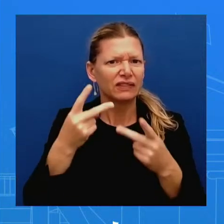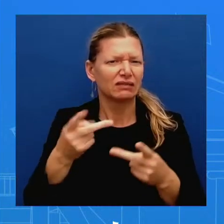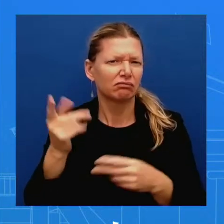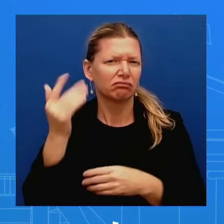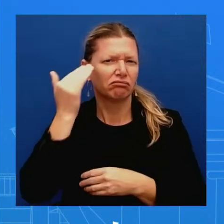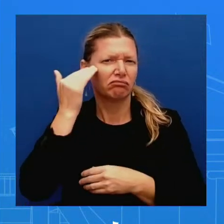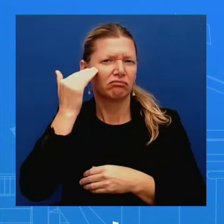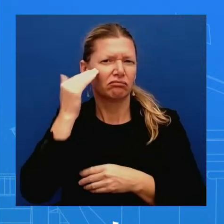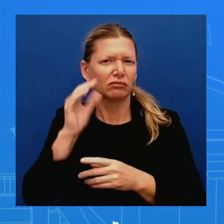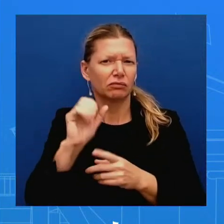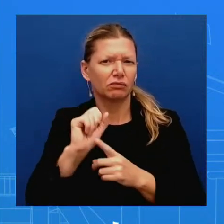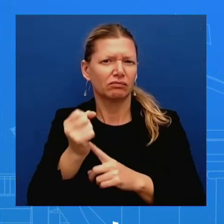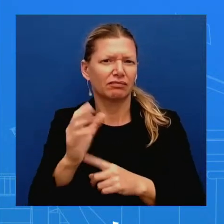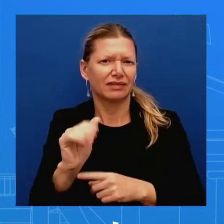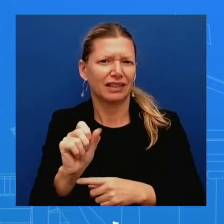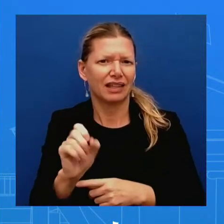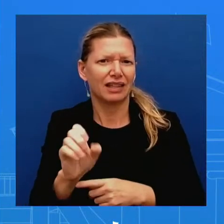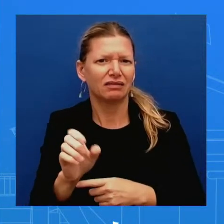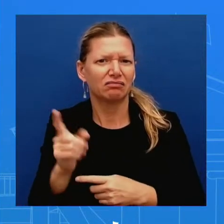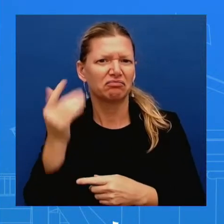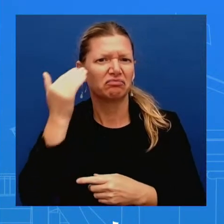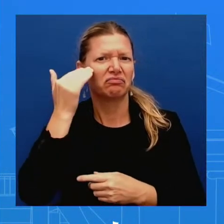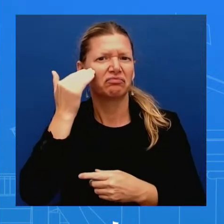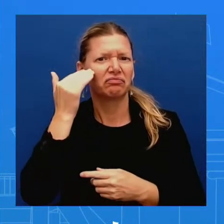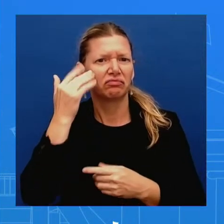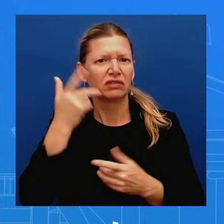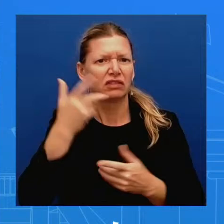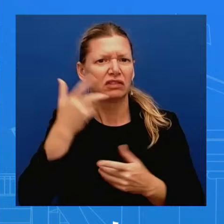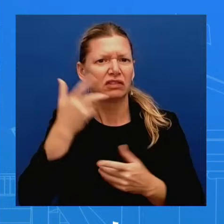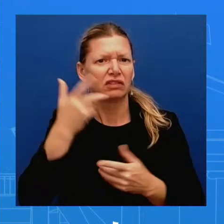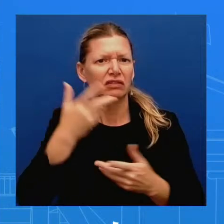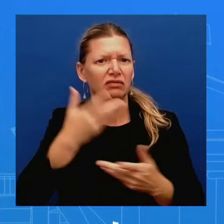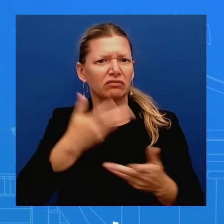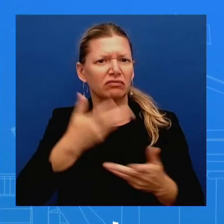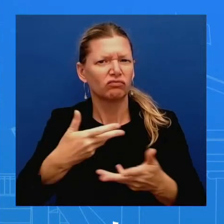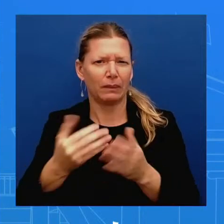The Press: And then, on the question of enthusiasm for the President in the African American community,